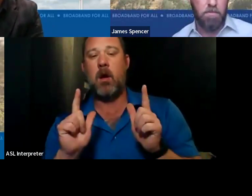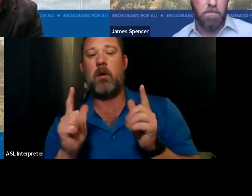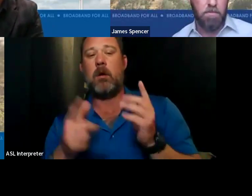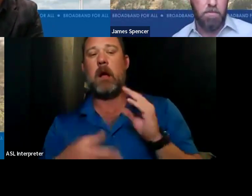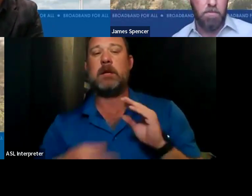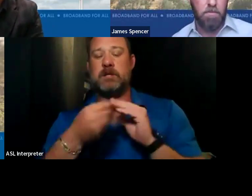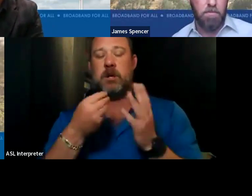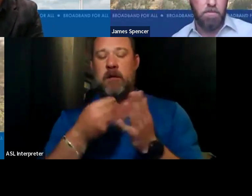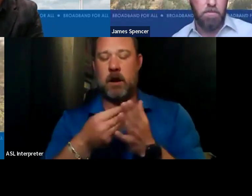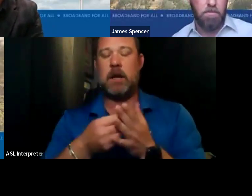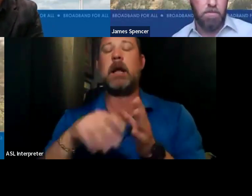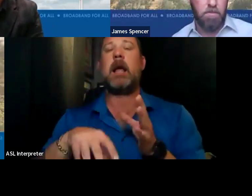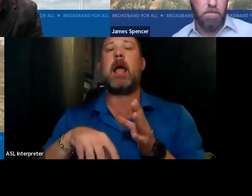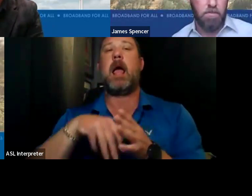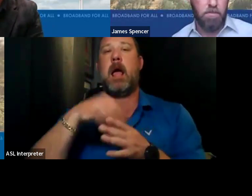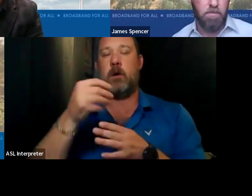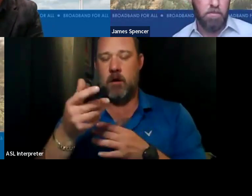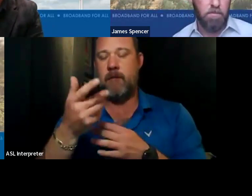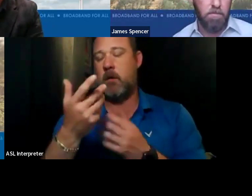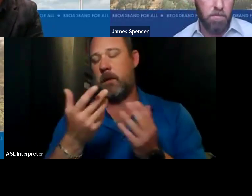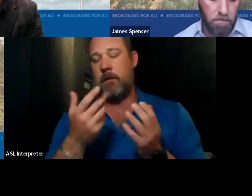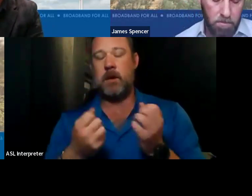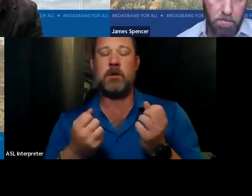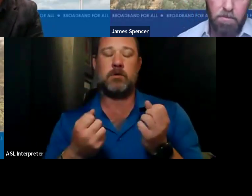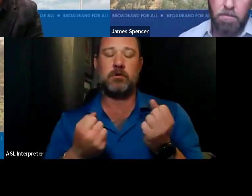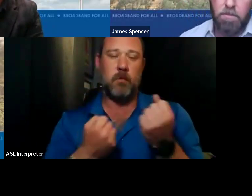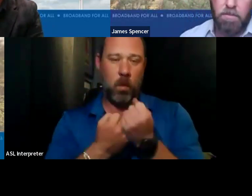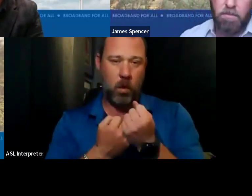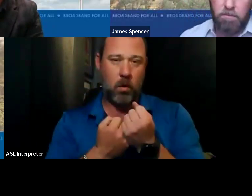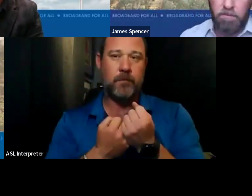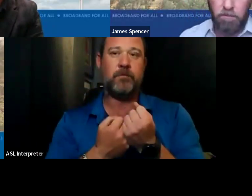outside of what we're looking at to maybe be supported. So, I'm just curious to see